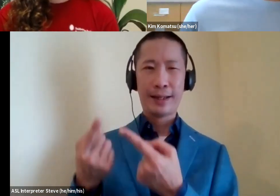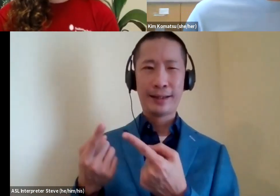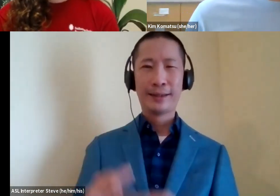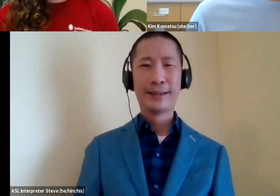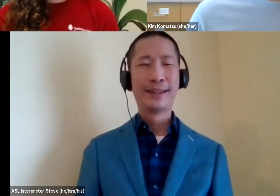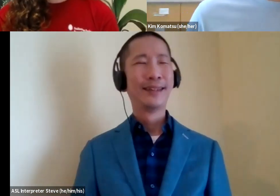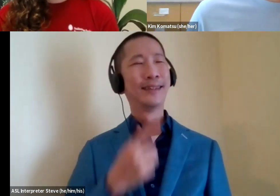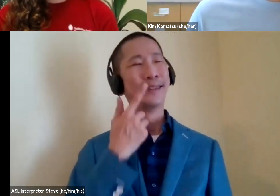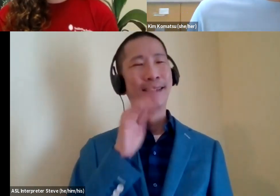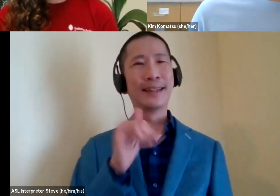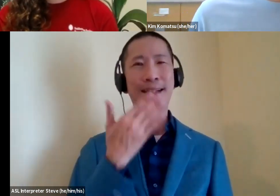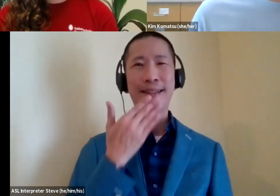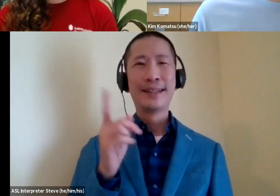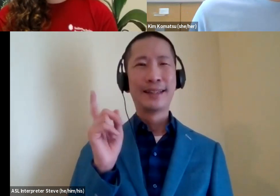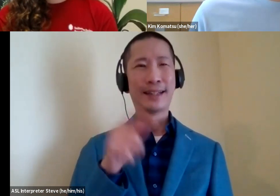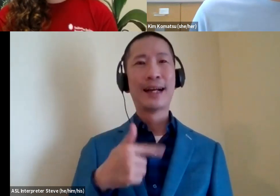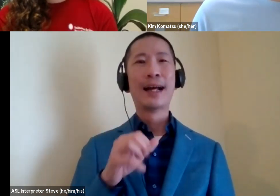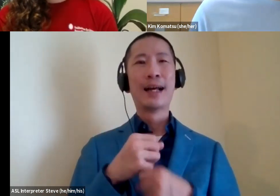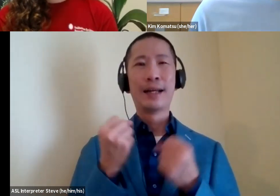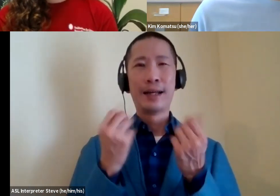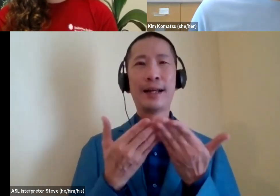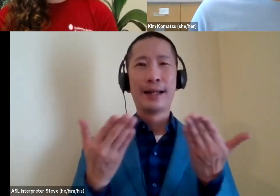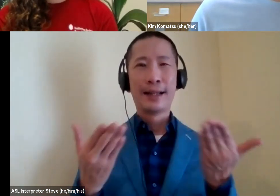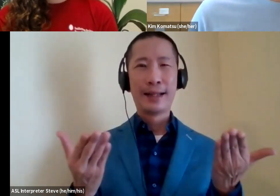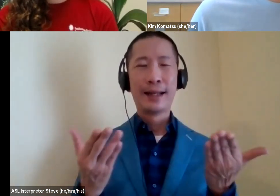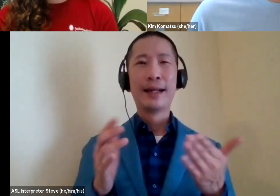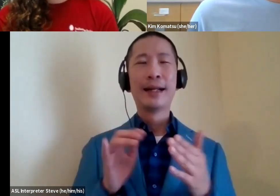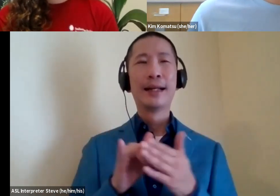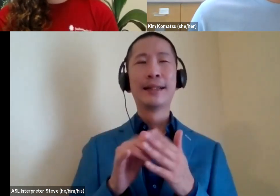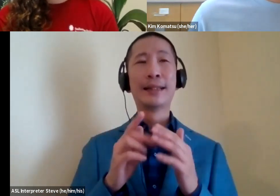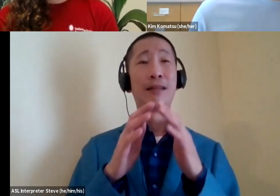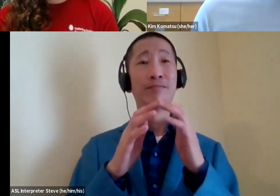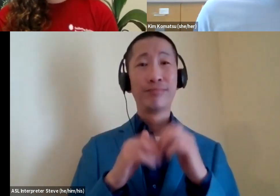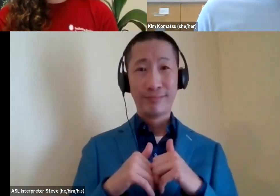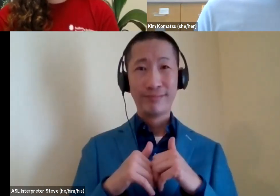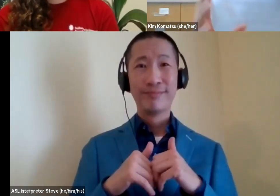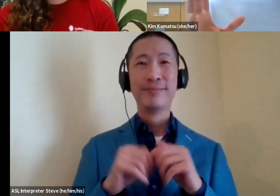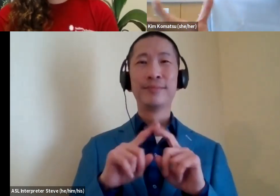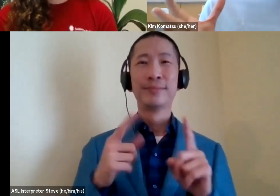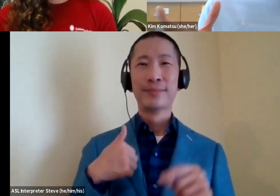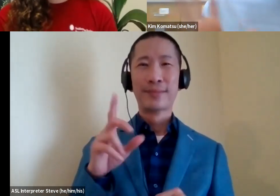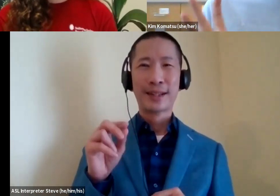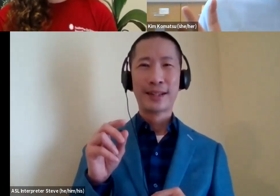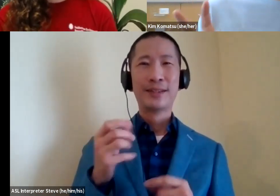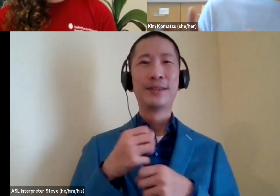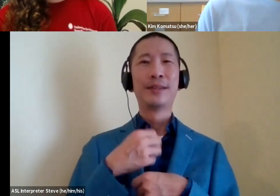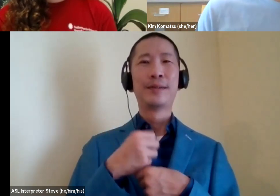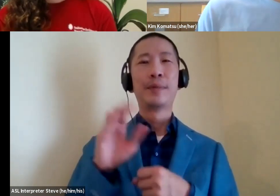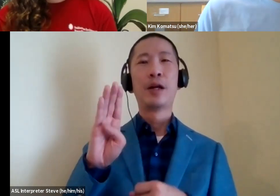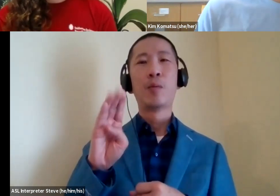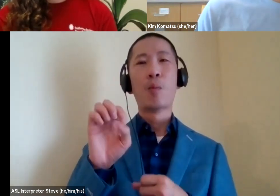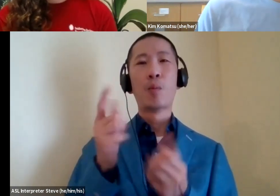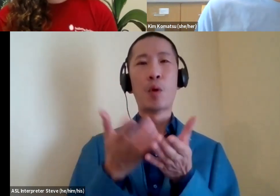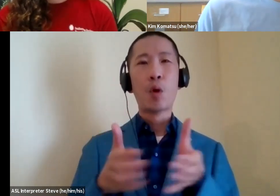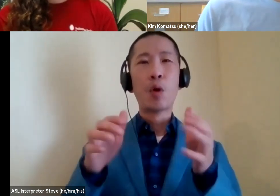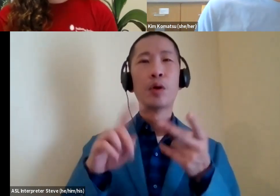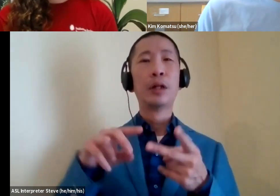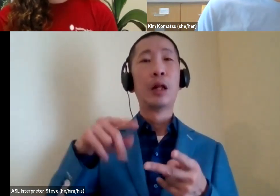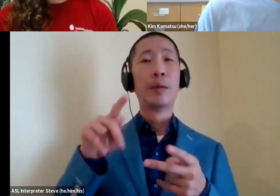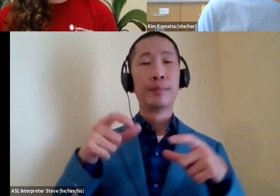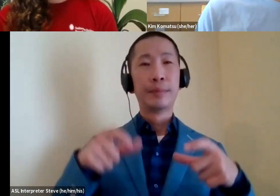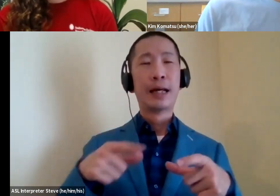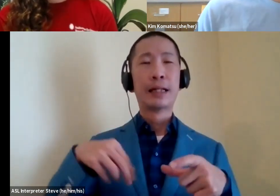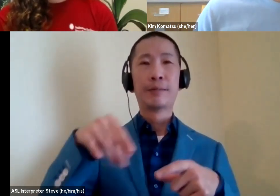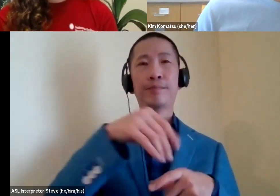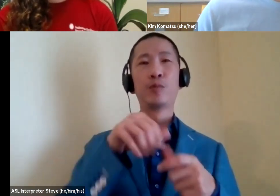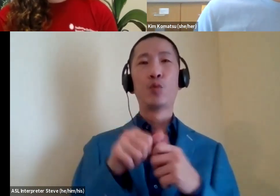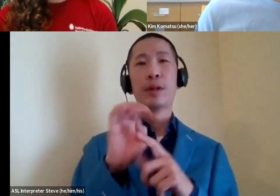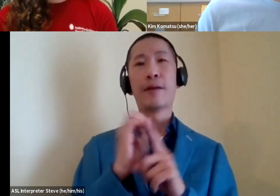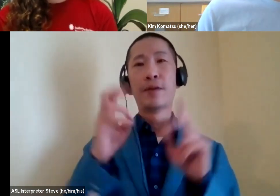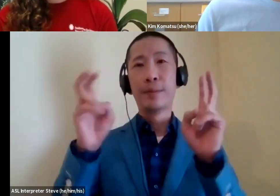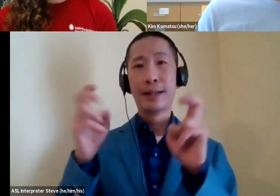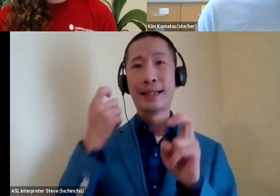Kim Komatsu (she/her): That's a good question! Yeah I make a lot of things that that collapse or fall apart, but I do I, like to make bowls and plates and I like to decorate them with environmental means so I made one recently that has